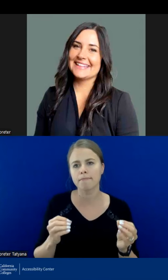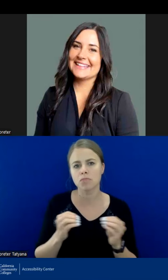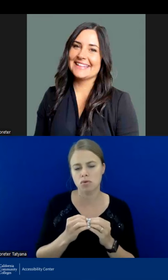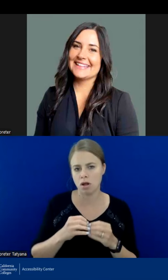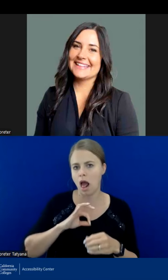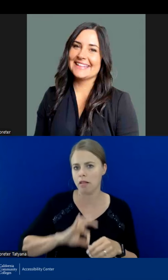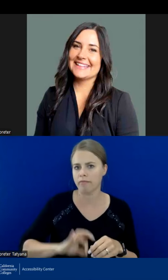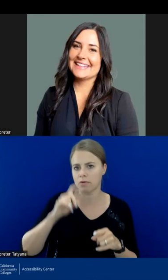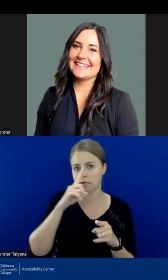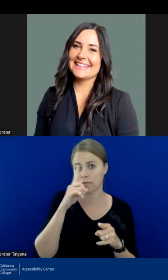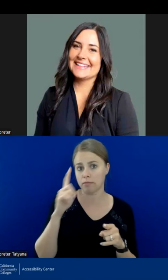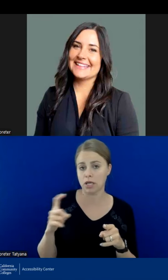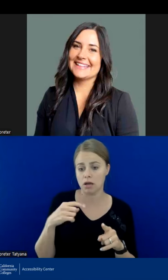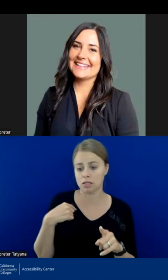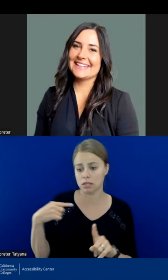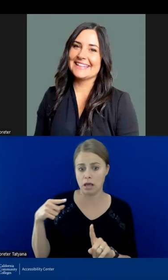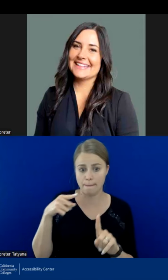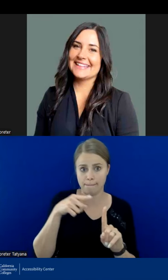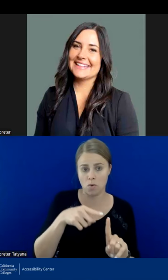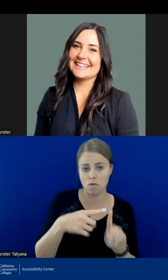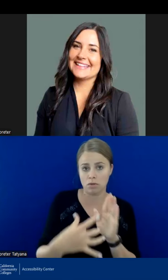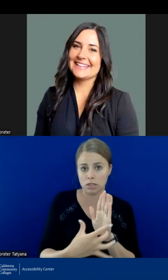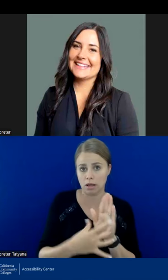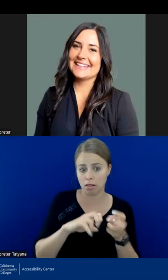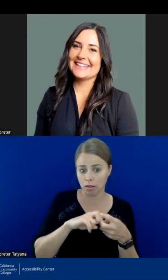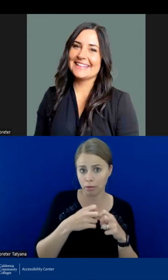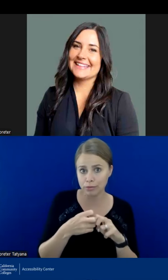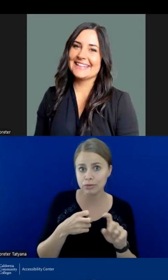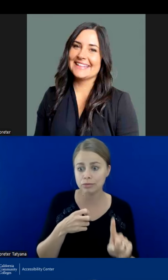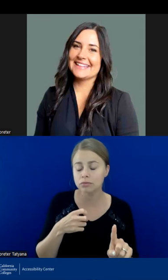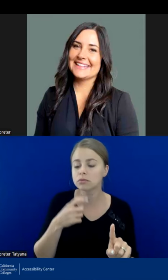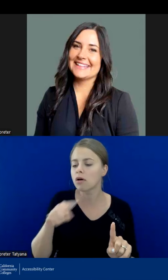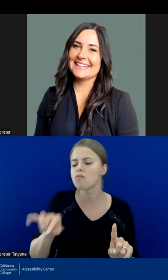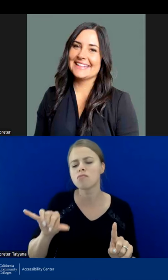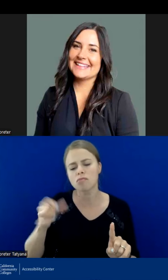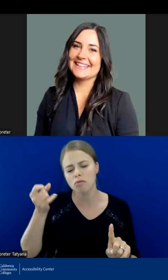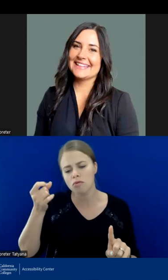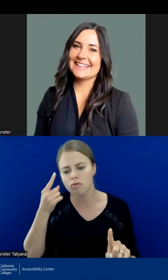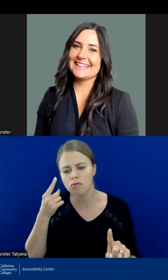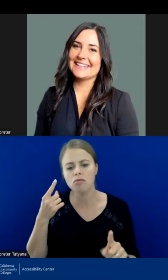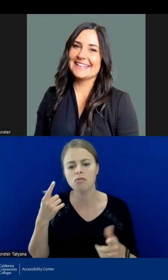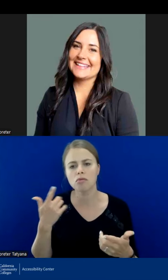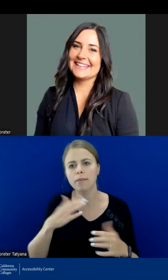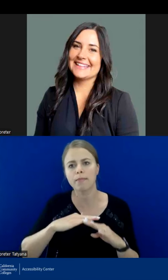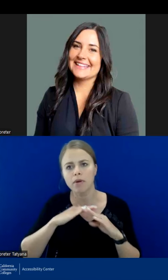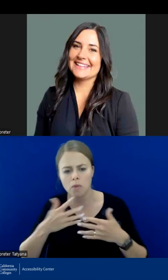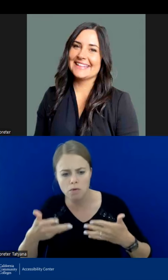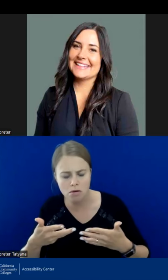Because when they point to technical issues, you may understand what is the barrier, what is the impact.